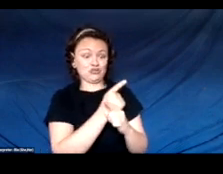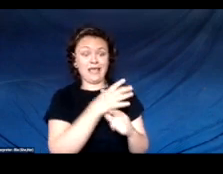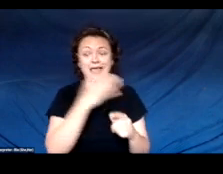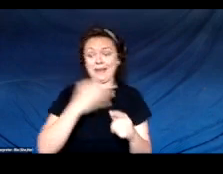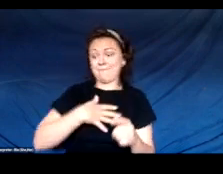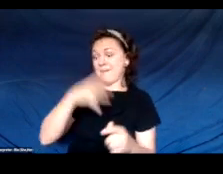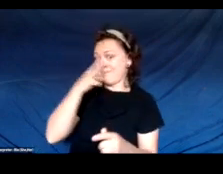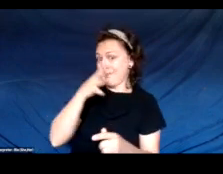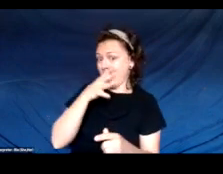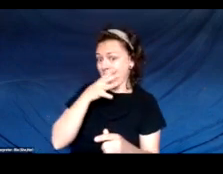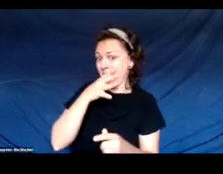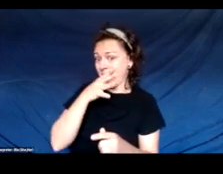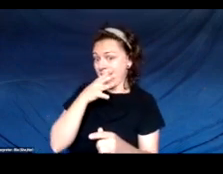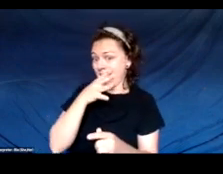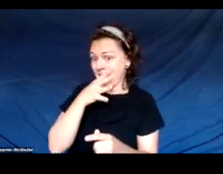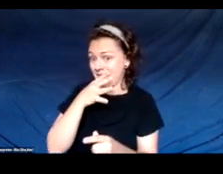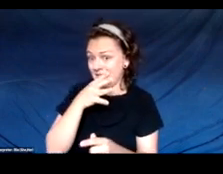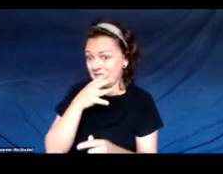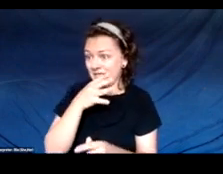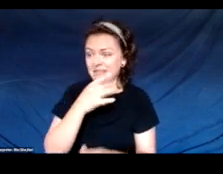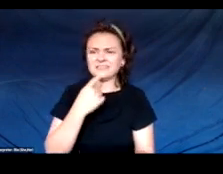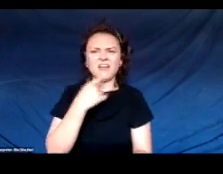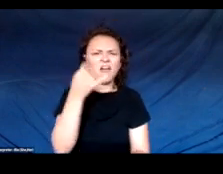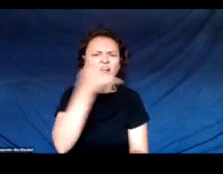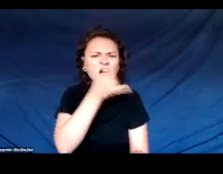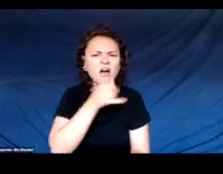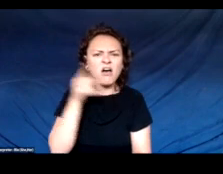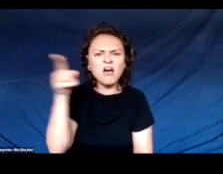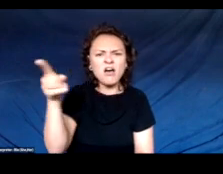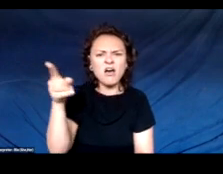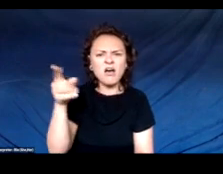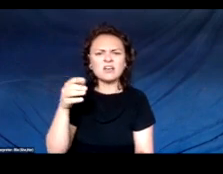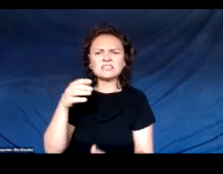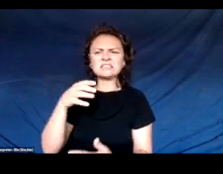and Angie are so selfish for having a child.